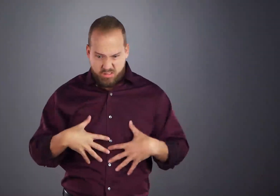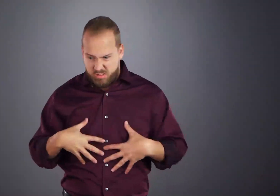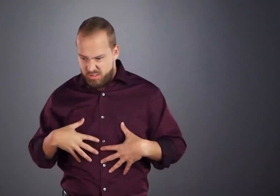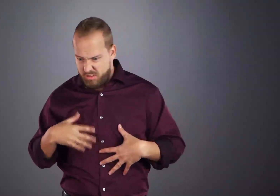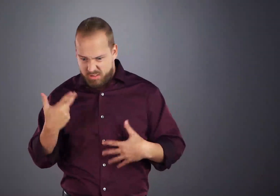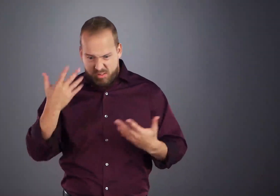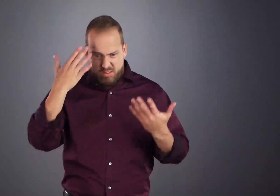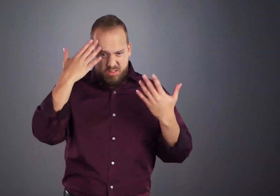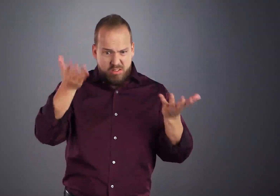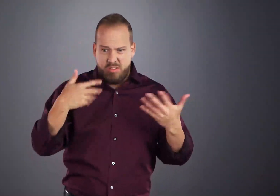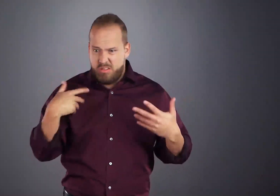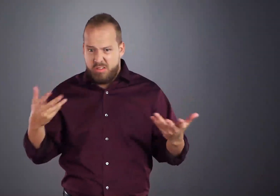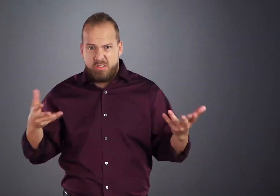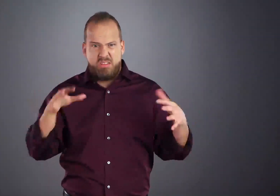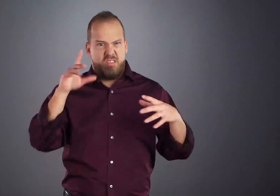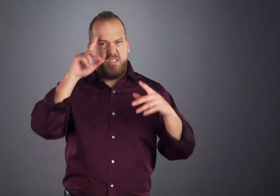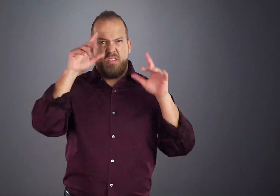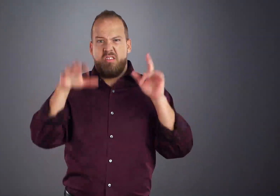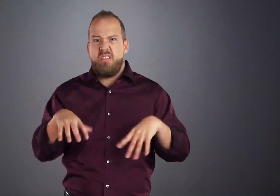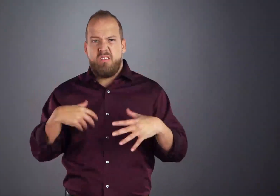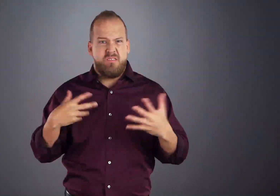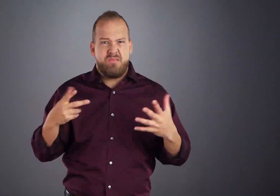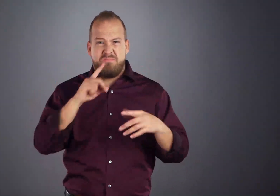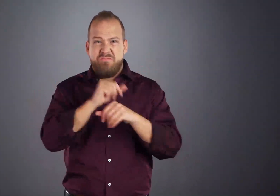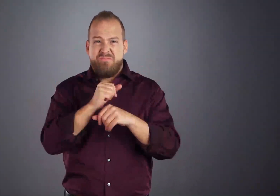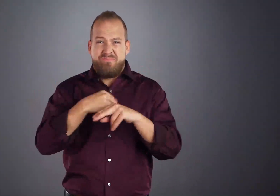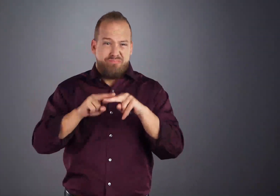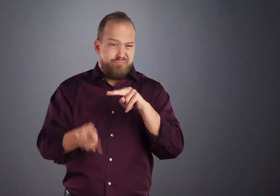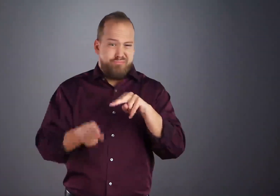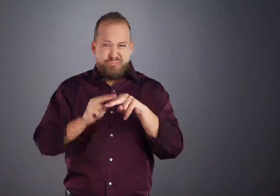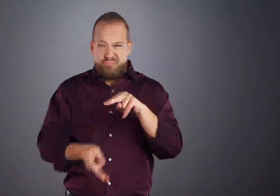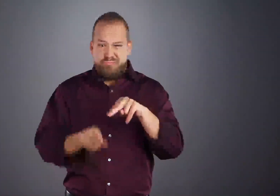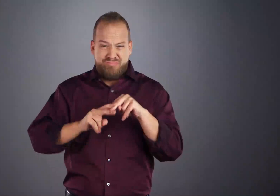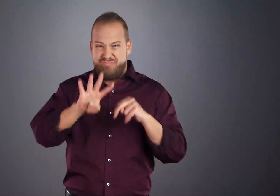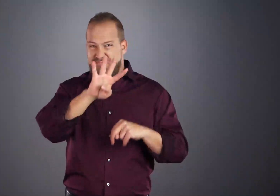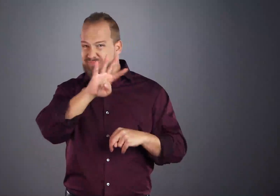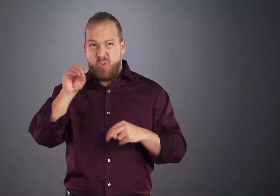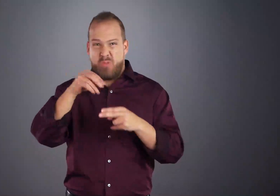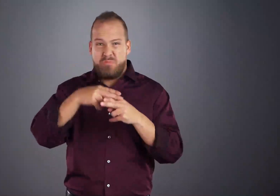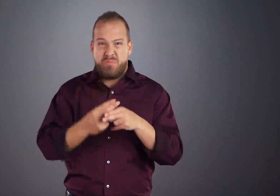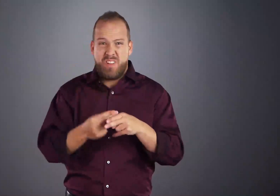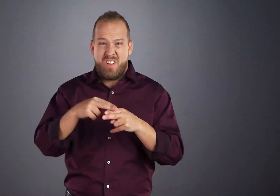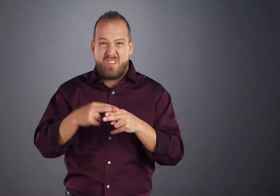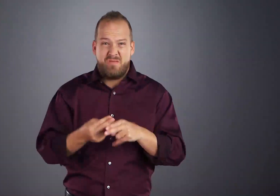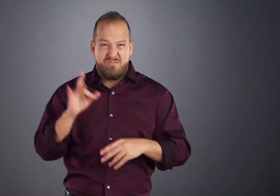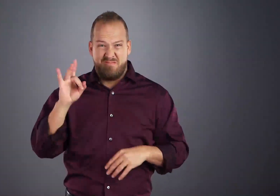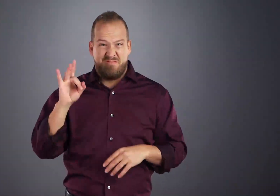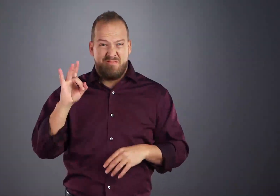I could eat little or nothing when drinking, and I was forty pounds under weight.